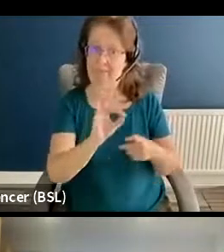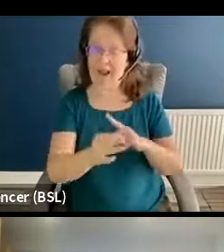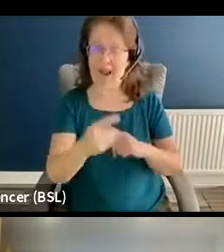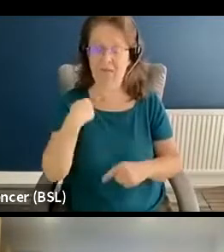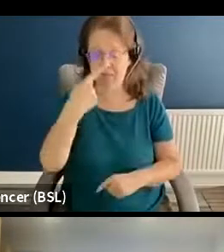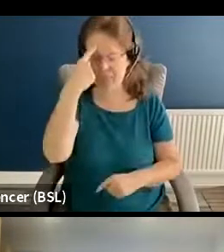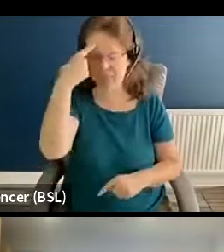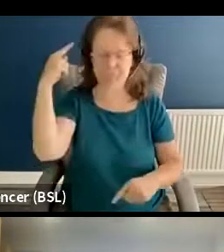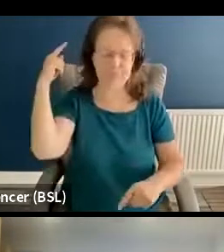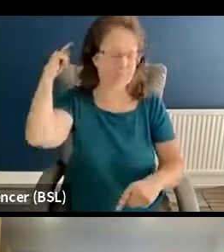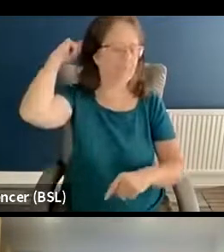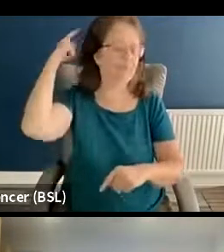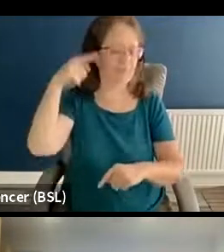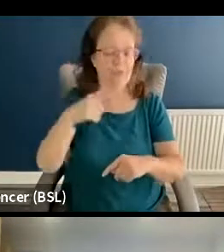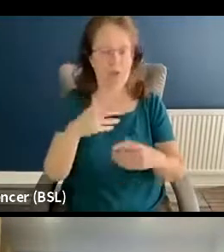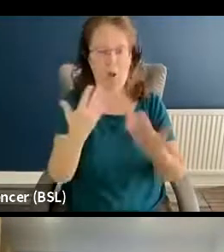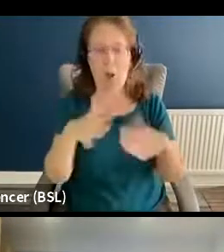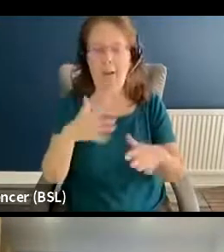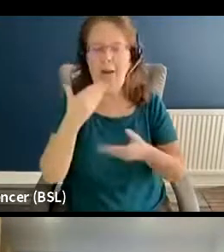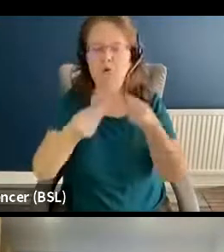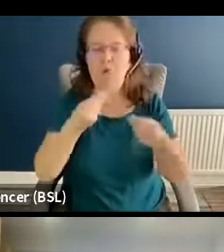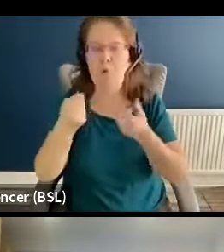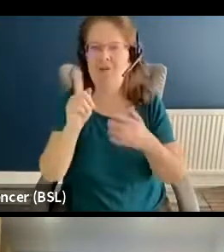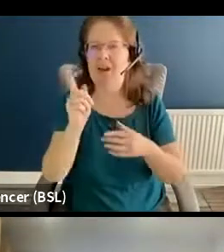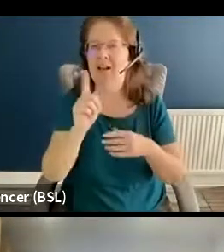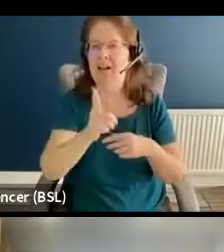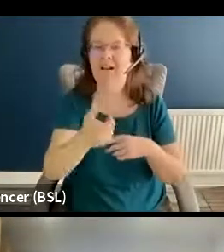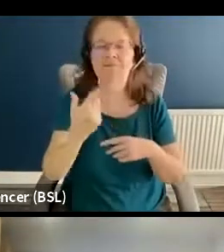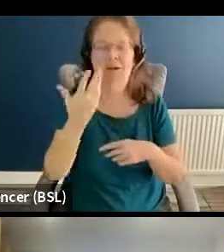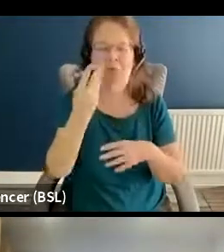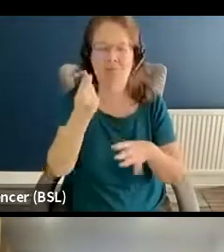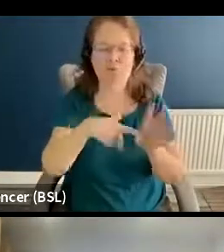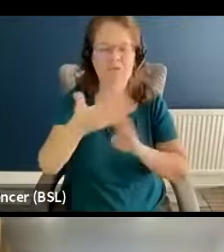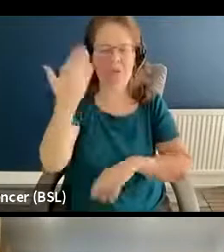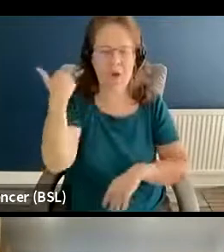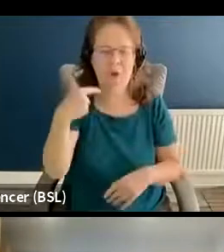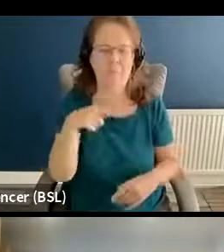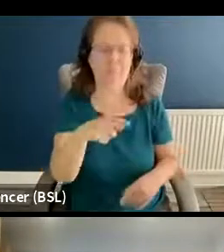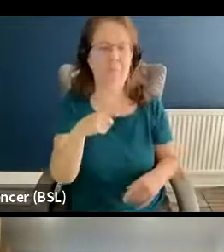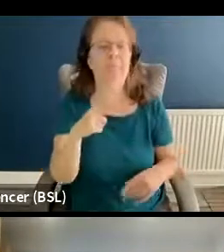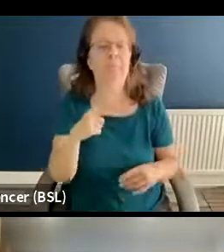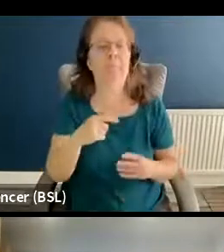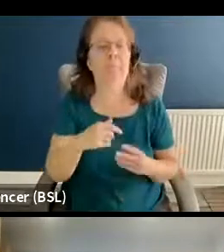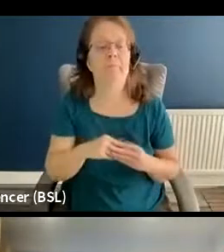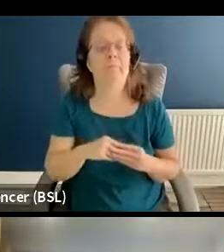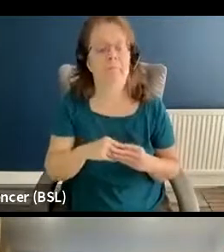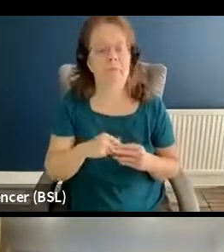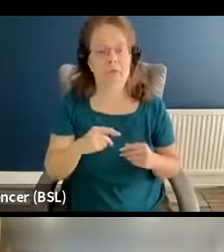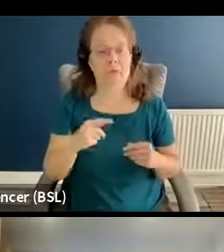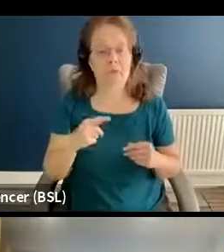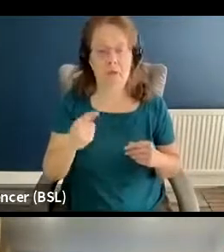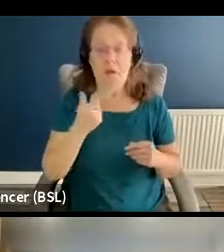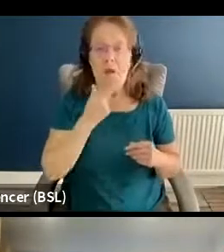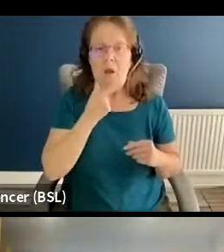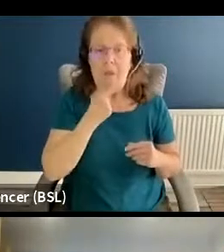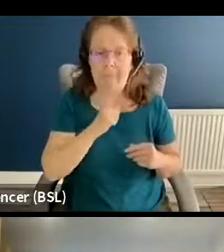a story that happened quite a few years ago, where at some point with, if people will Google